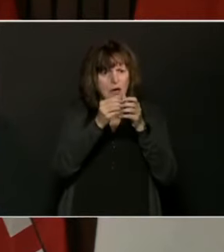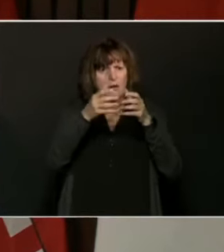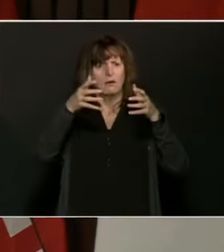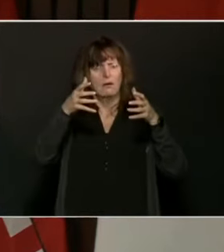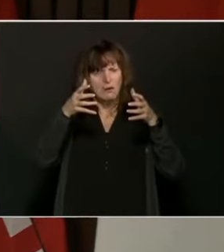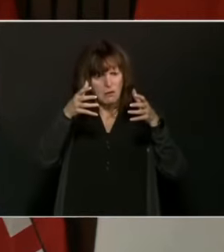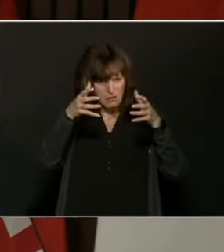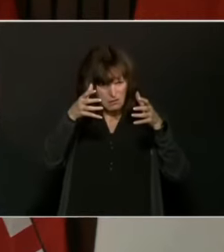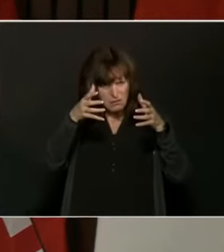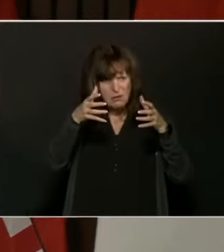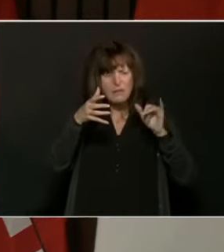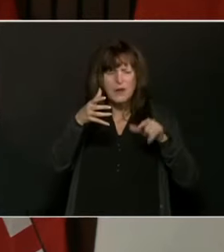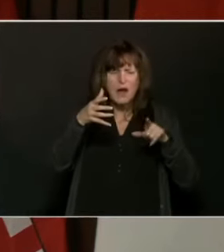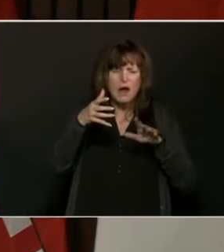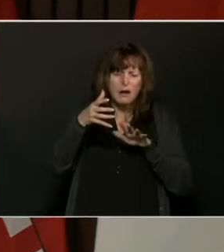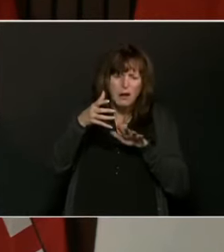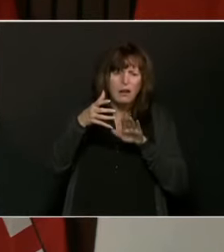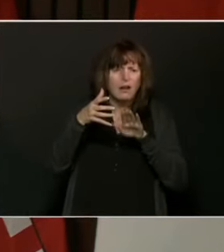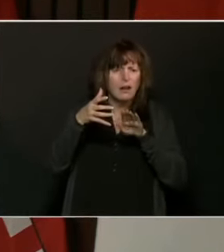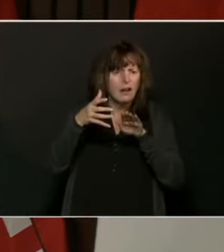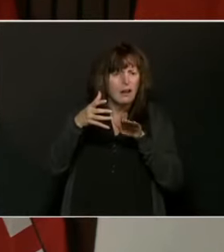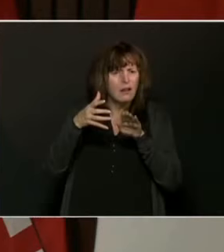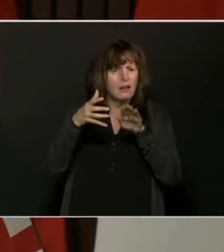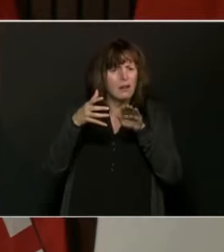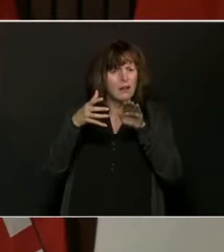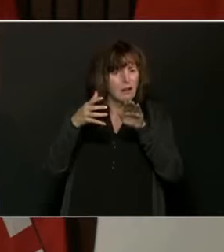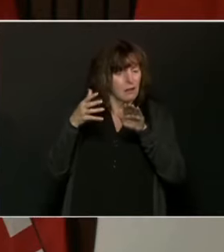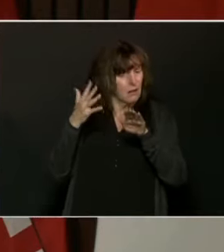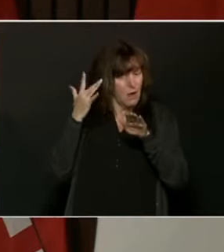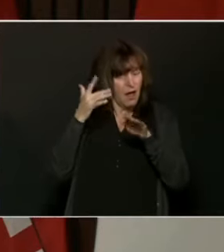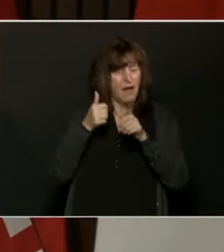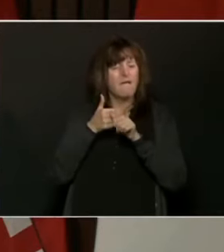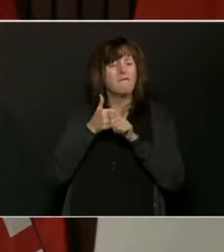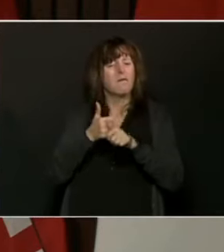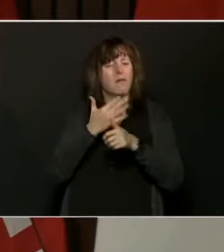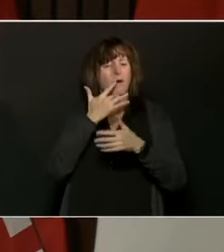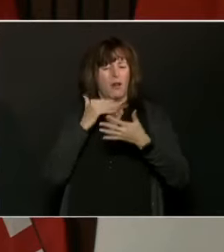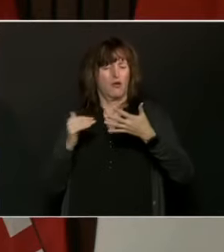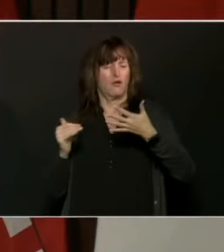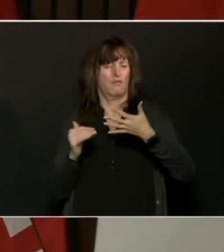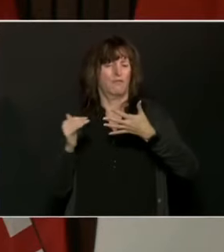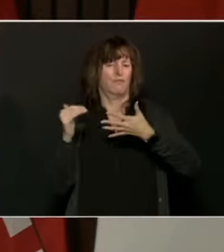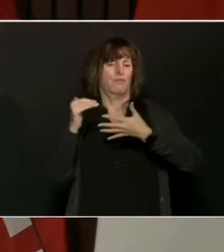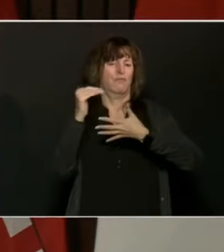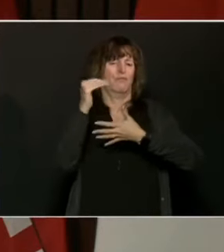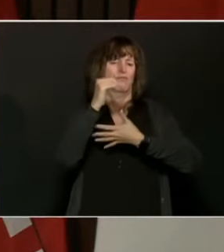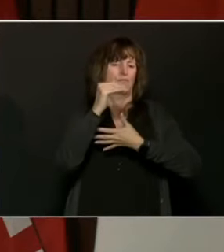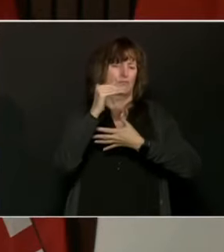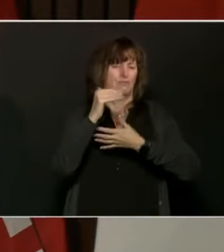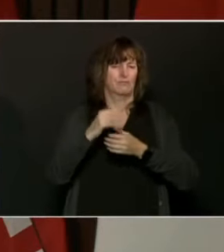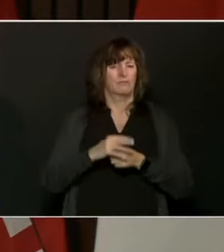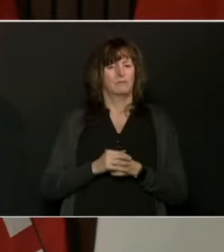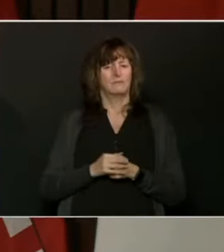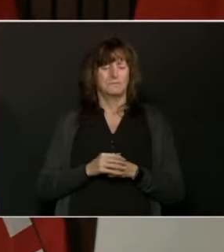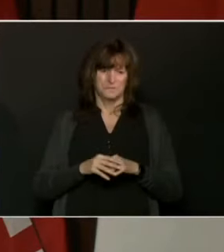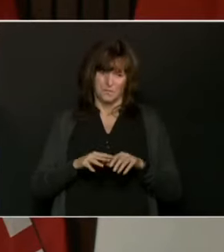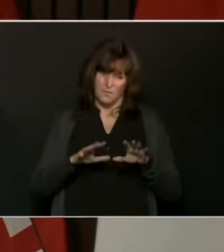1 PERCENT GROWTH SCENARIO, THE E